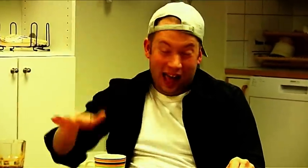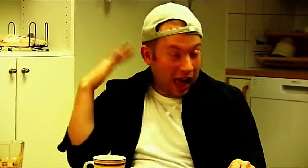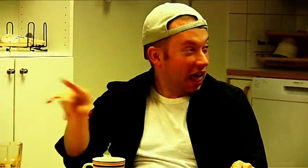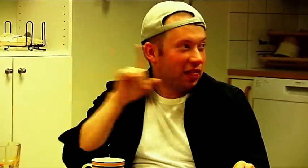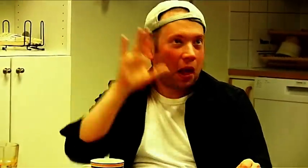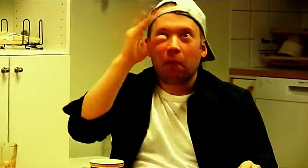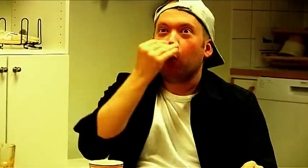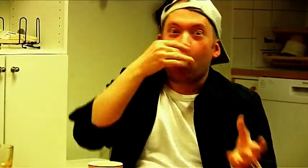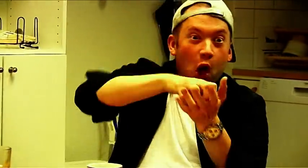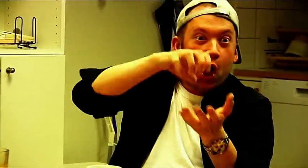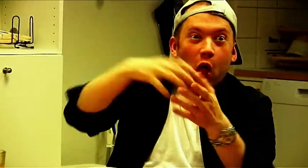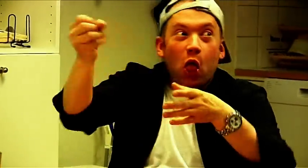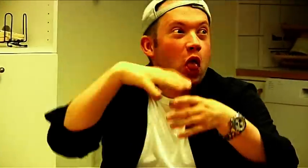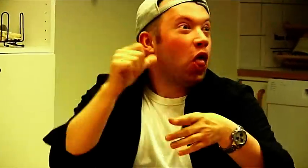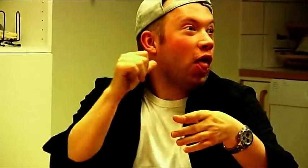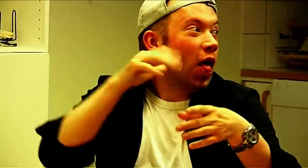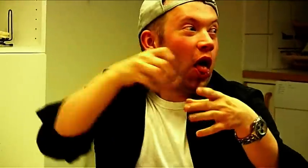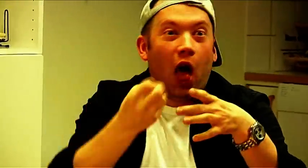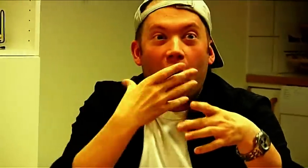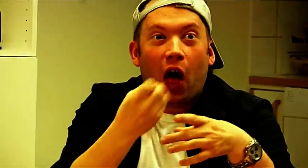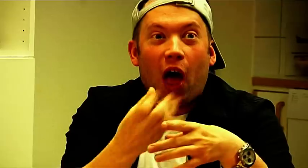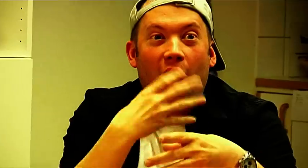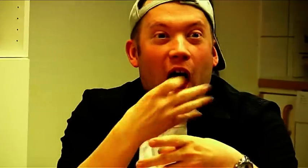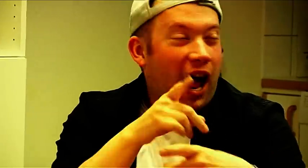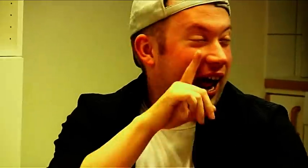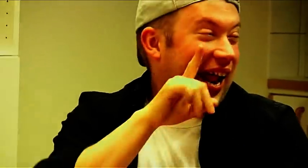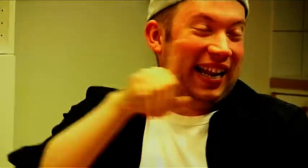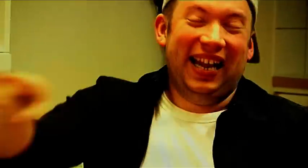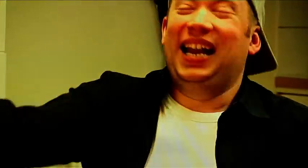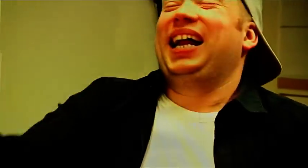stealing cookies that he wolfed down.